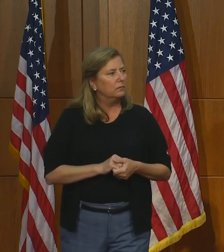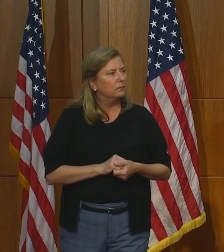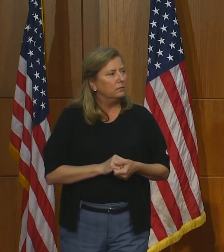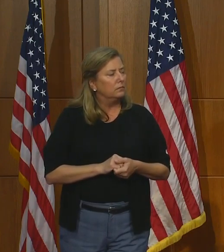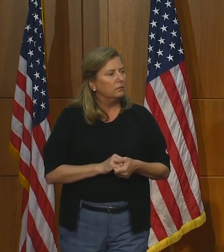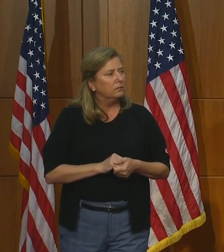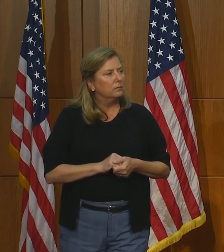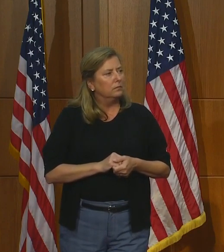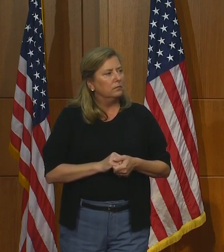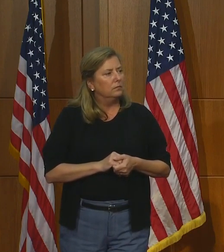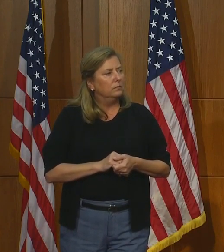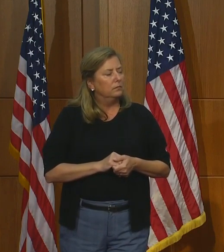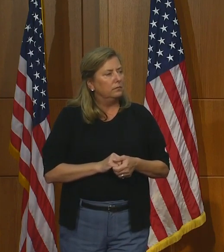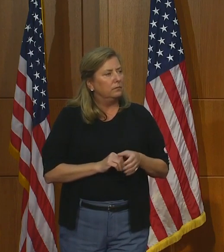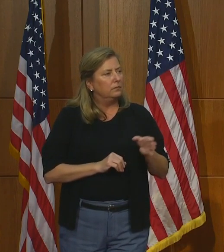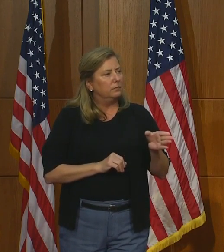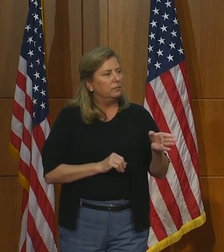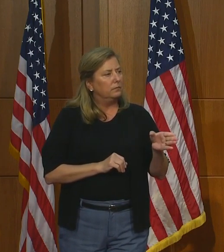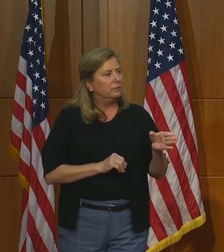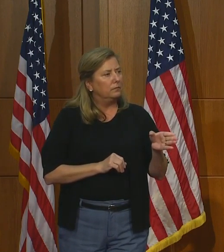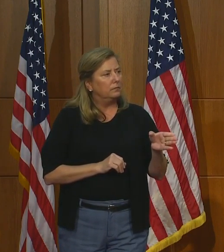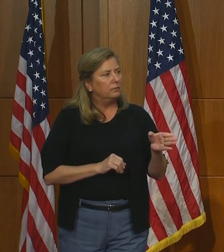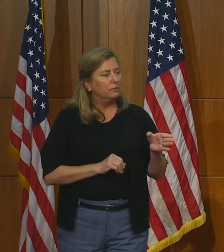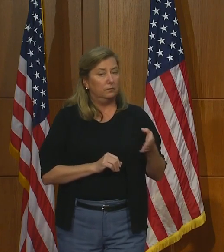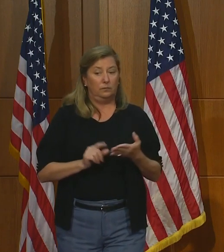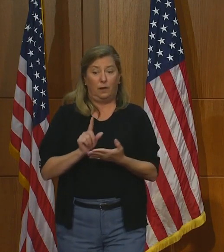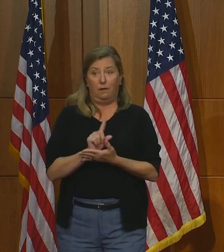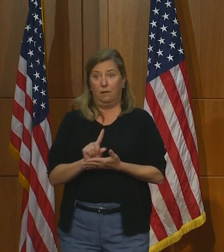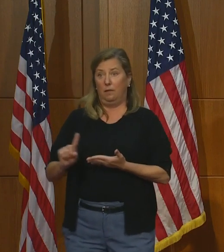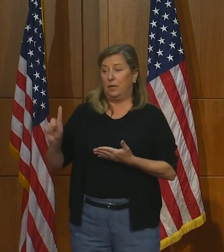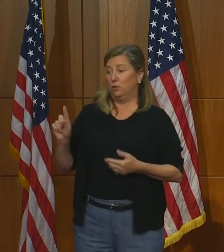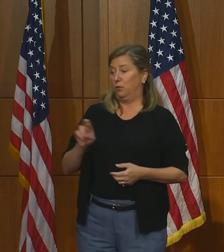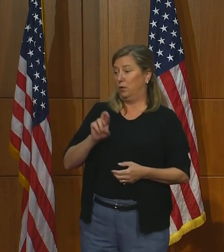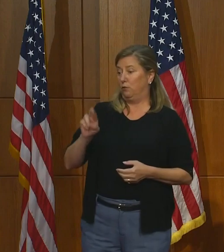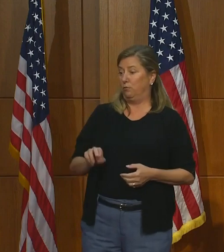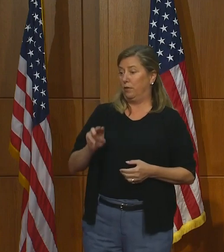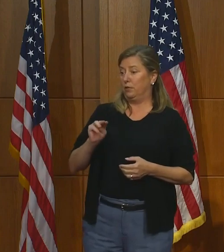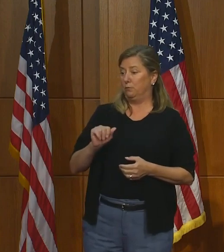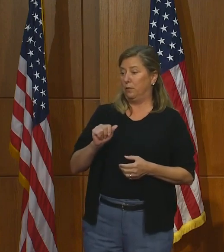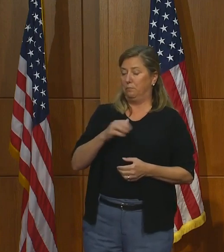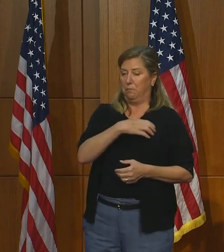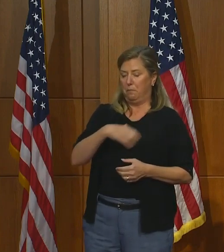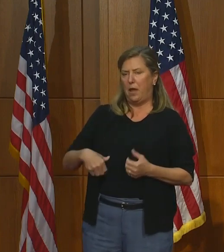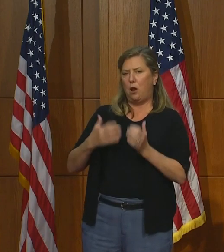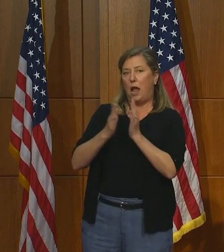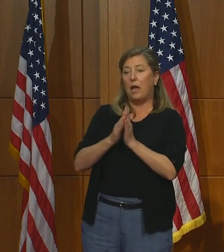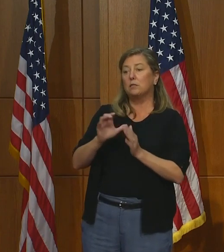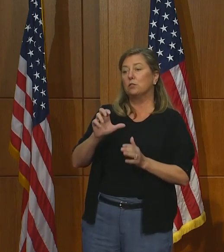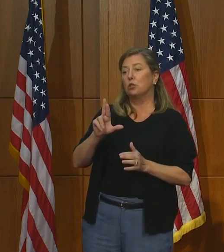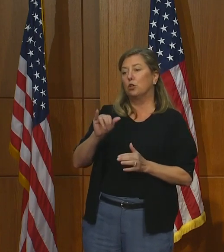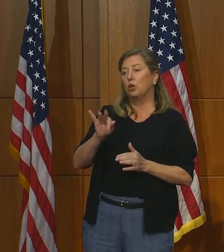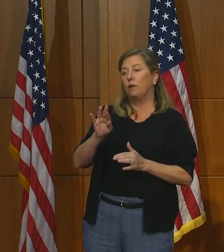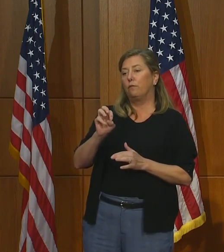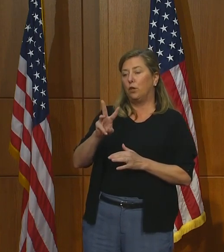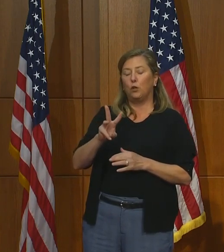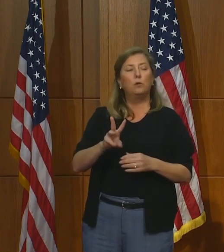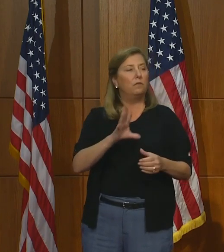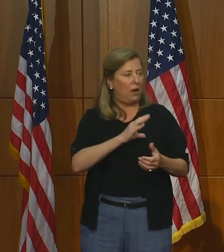REGIONS. LAST WEEK THE MAYOR